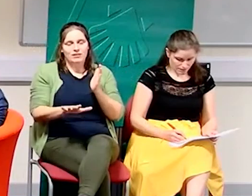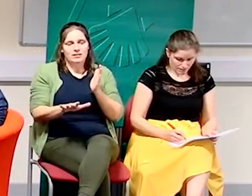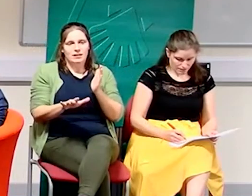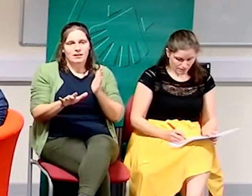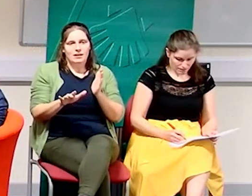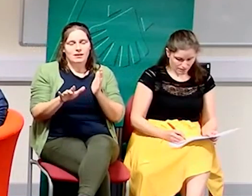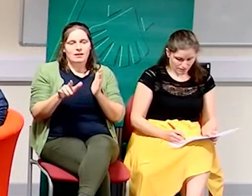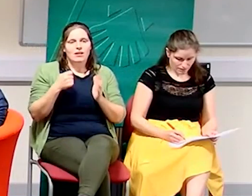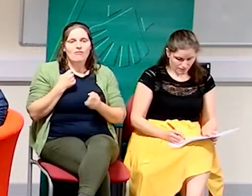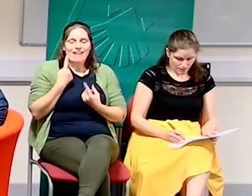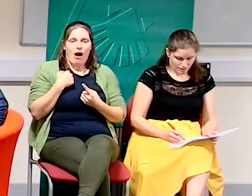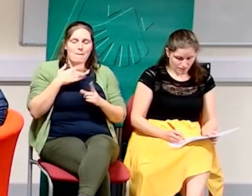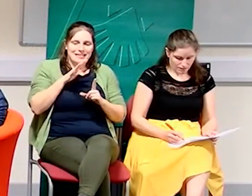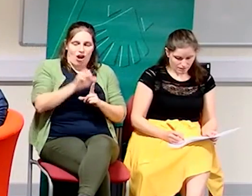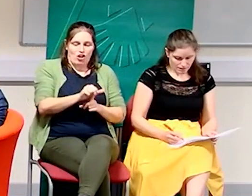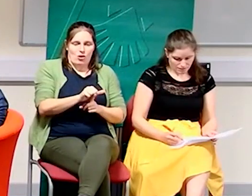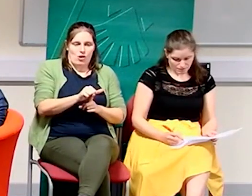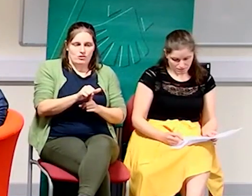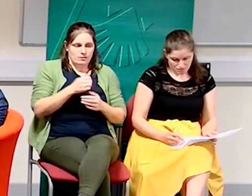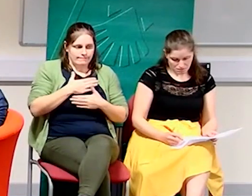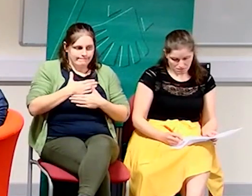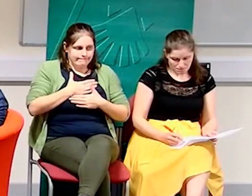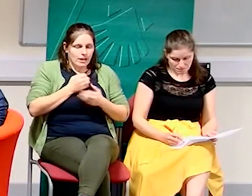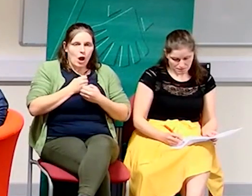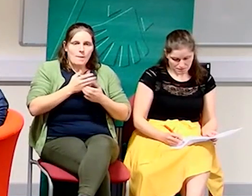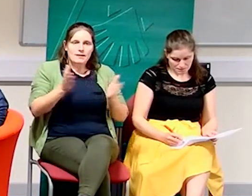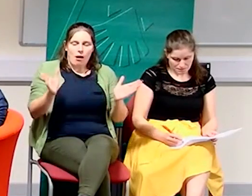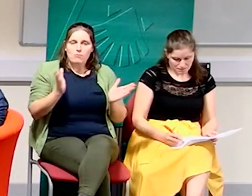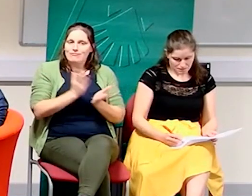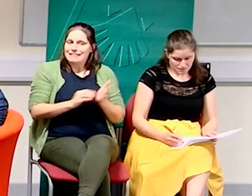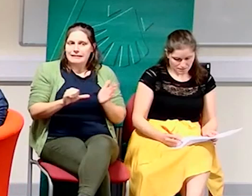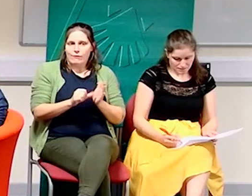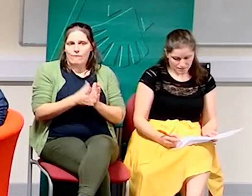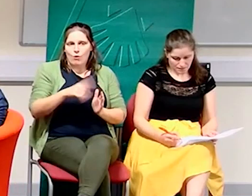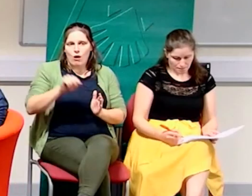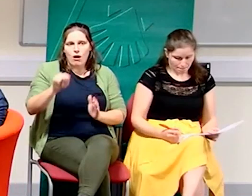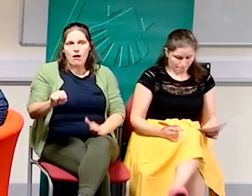diagnosis she said that was the most difficult time for her and yet there wasn't the support